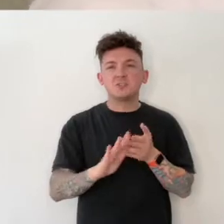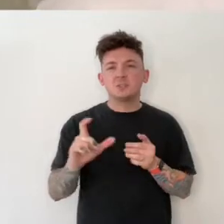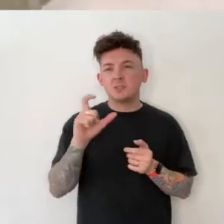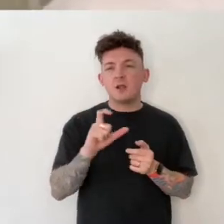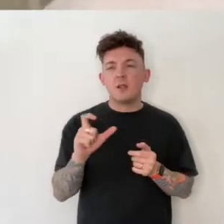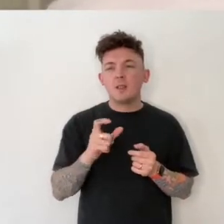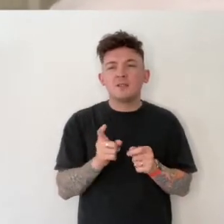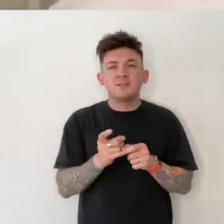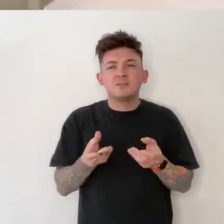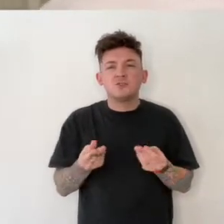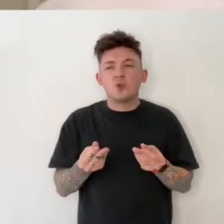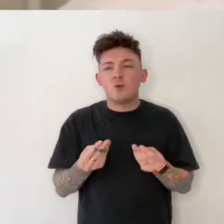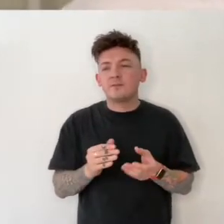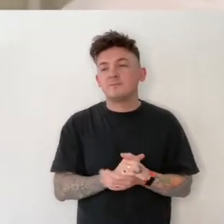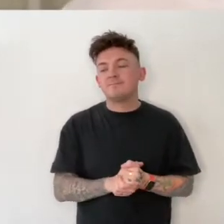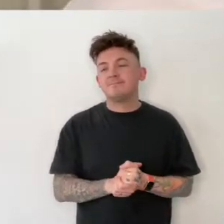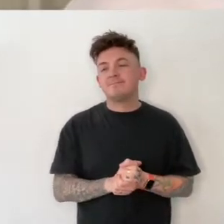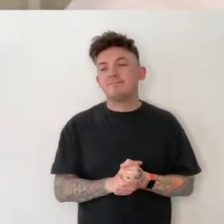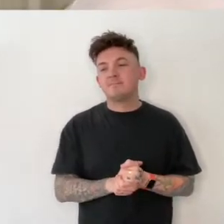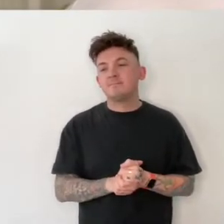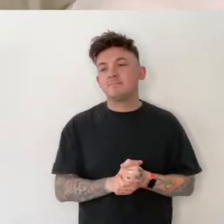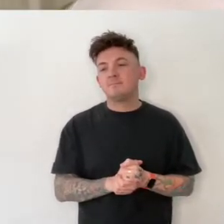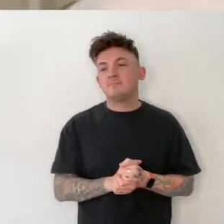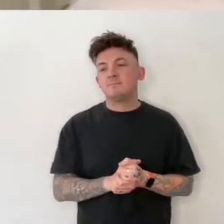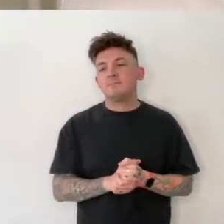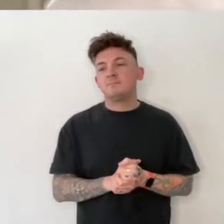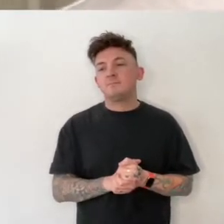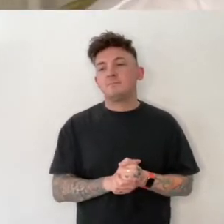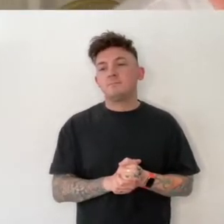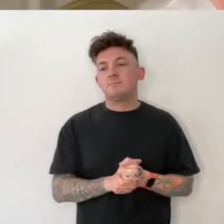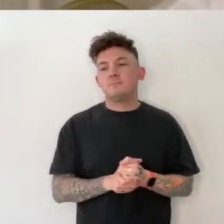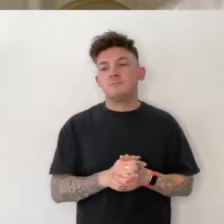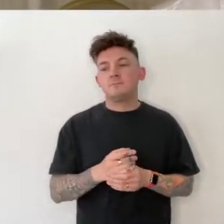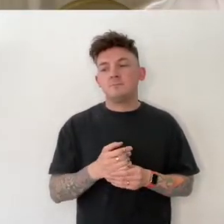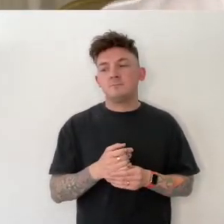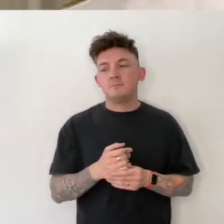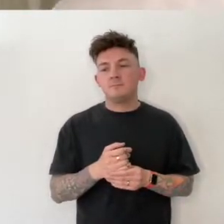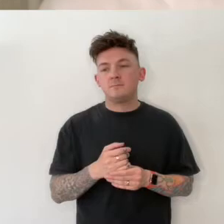soft and gentle it's called, and i just get a brush which is similar to the one i just